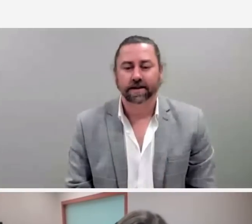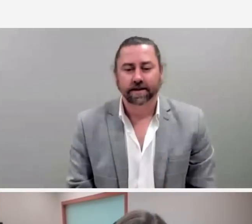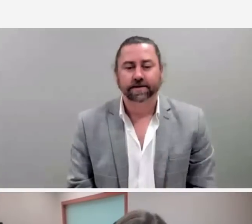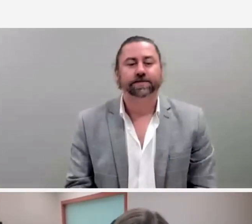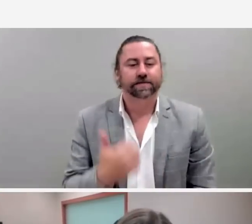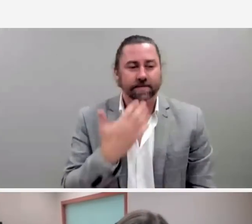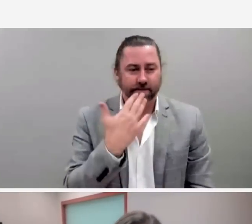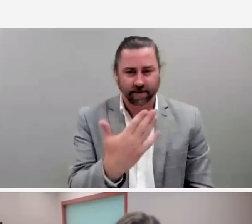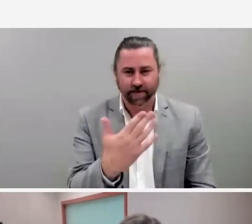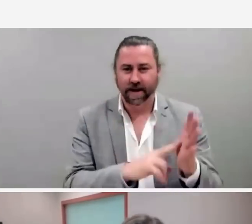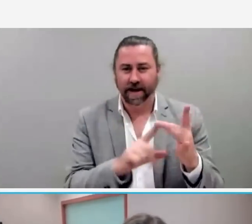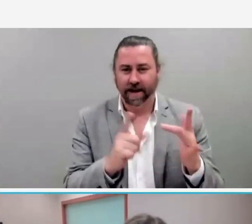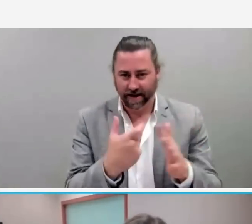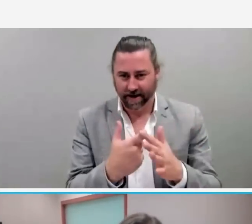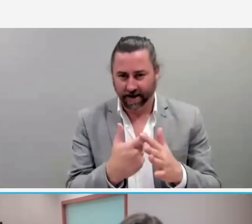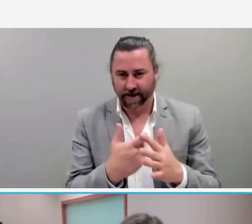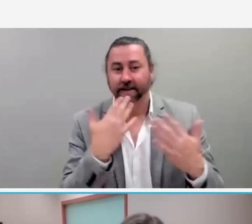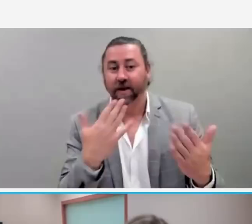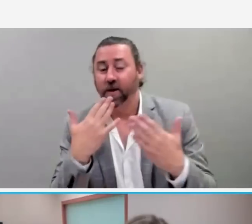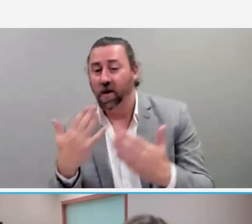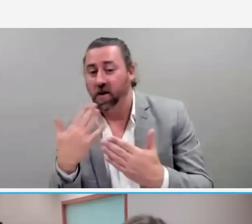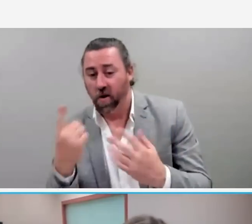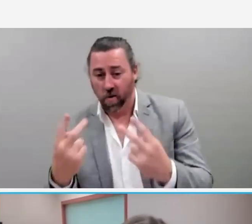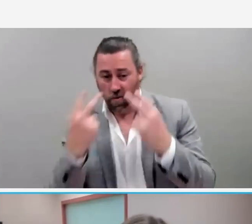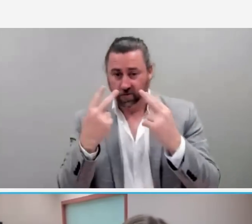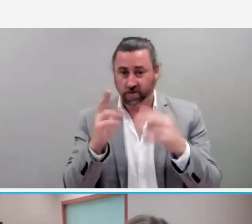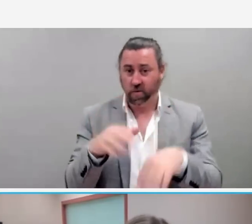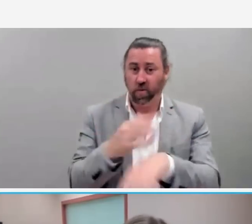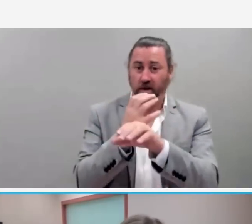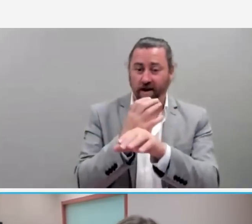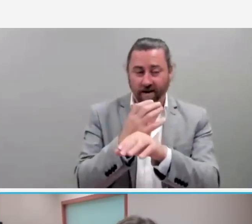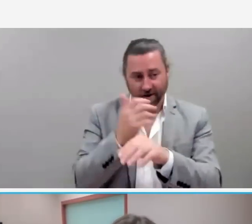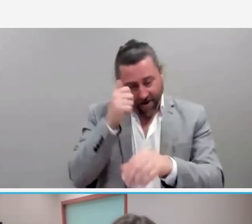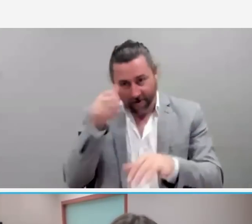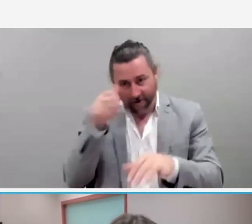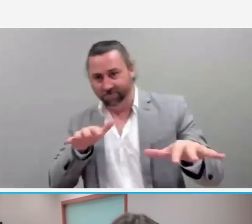Thanks very much Nick and thanks everyone joining the webinar today for taking the time to join us for an